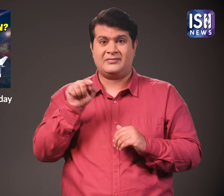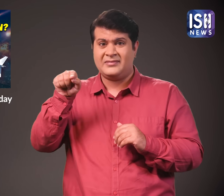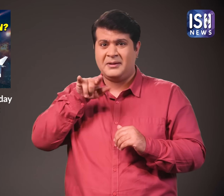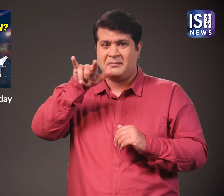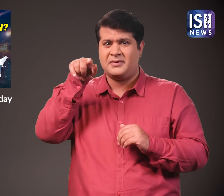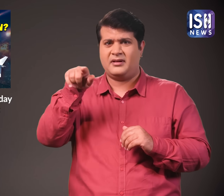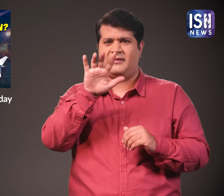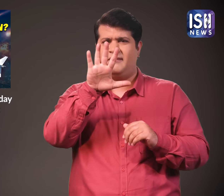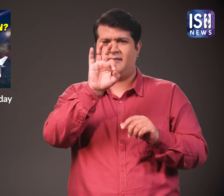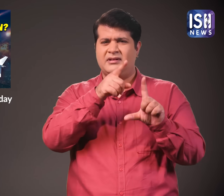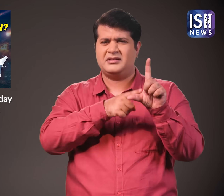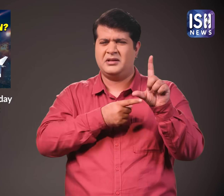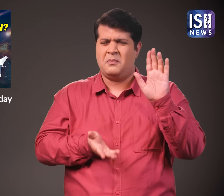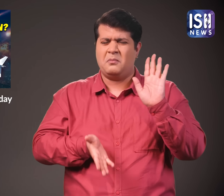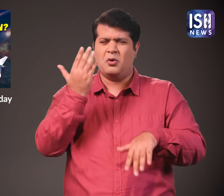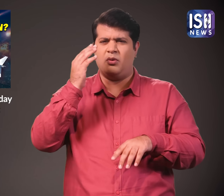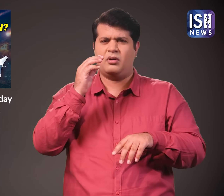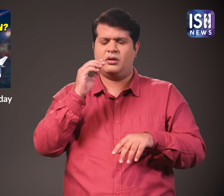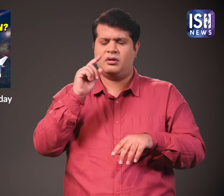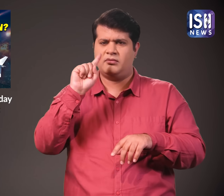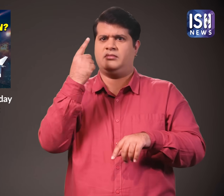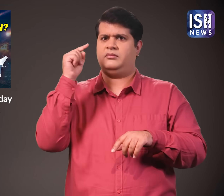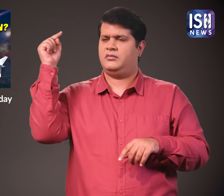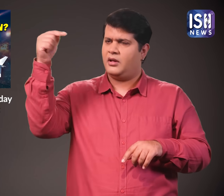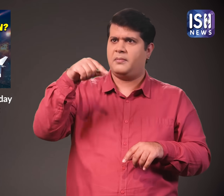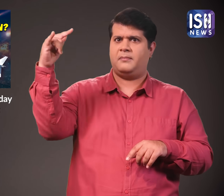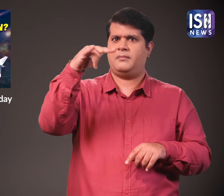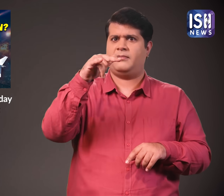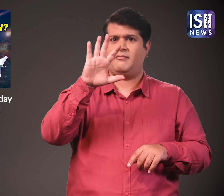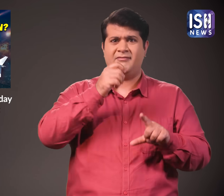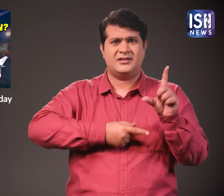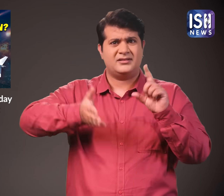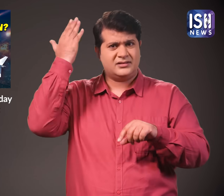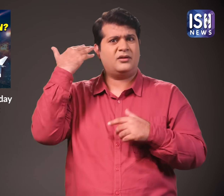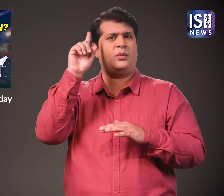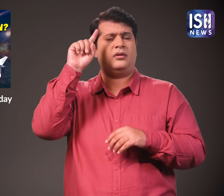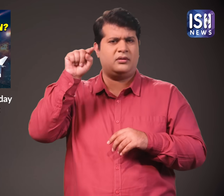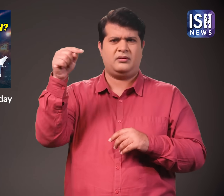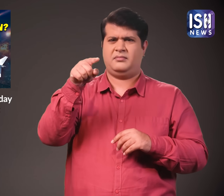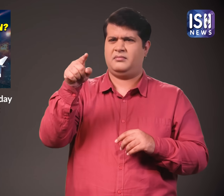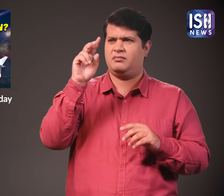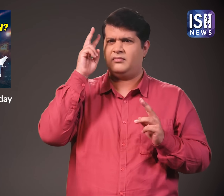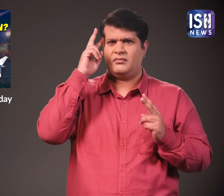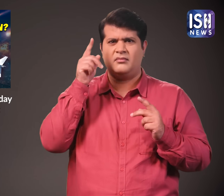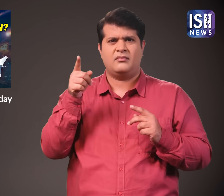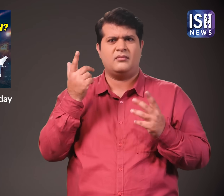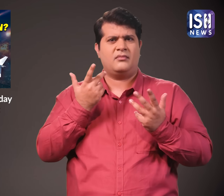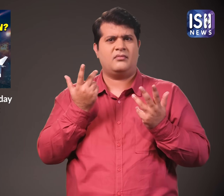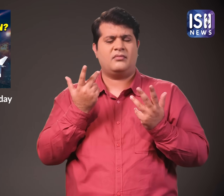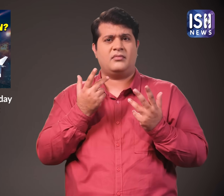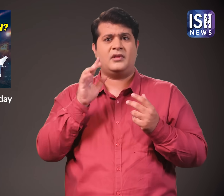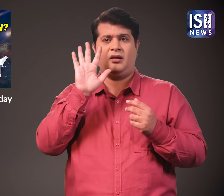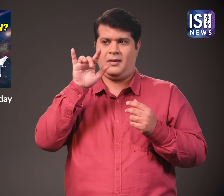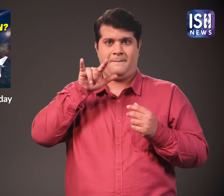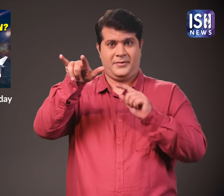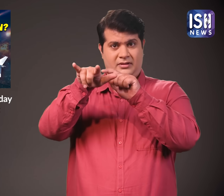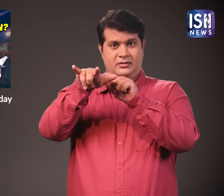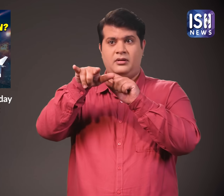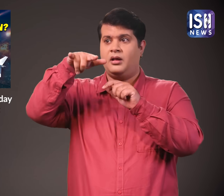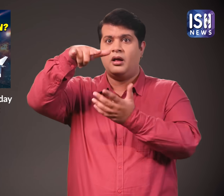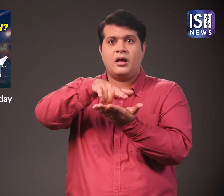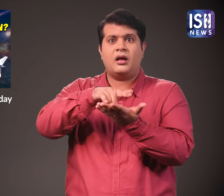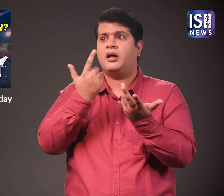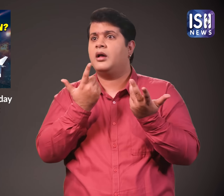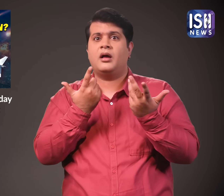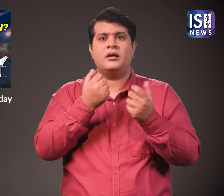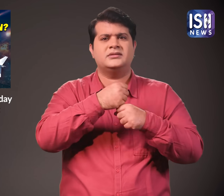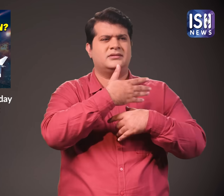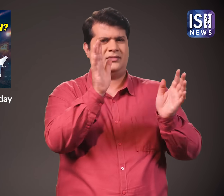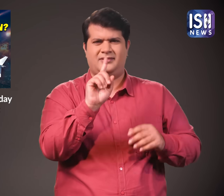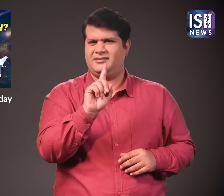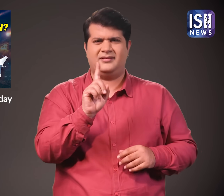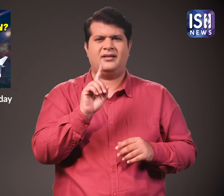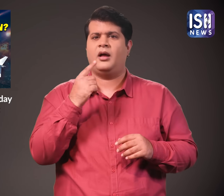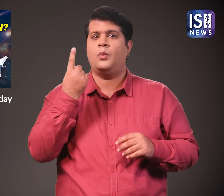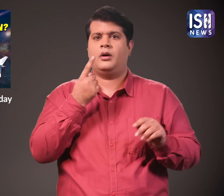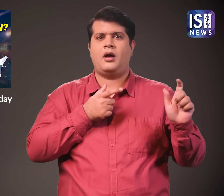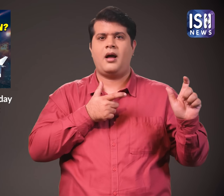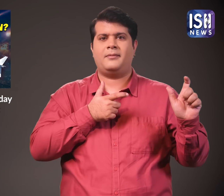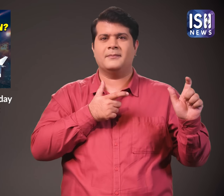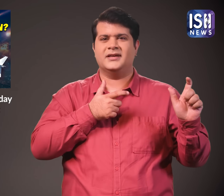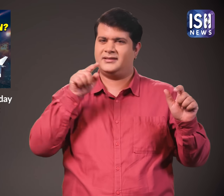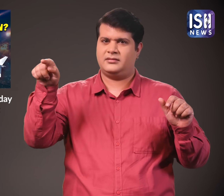For the first time in over 50 years, instead of landing on military airport, the massive plane